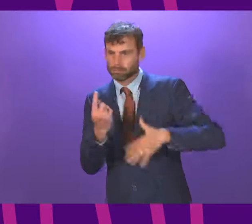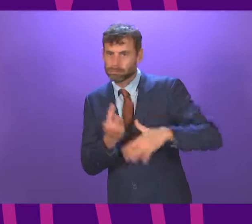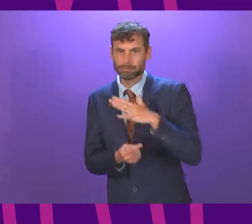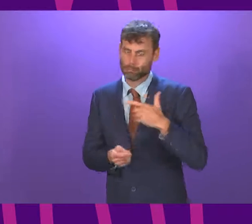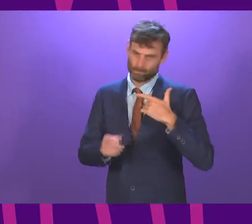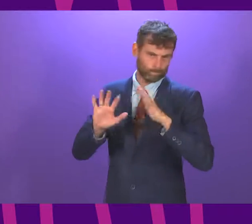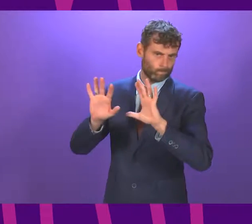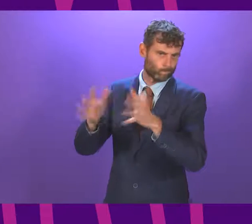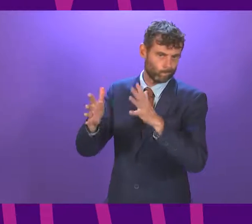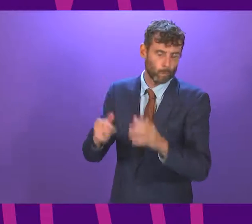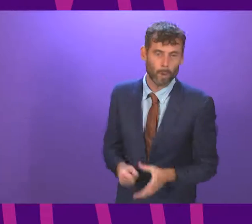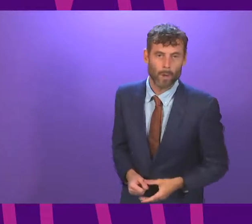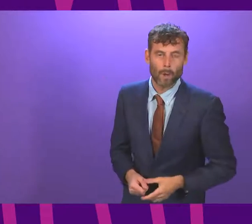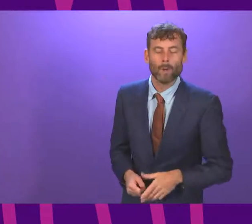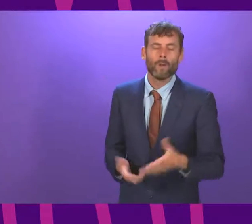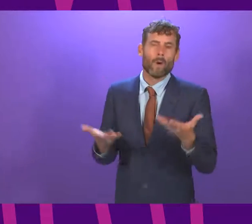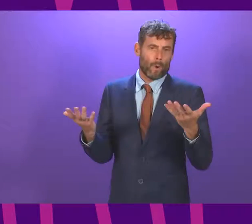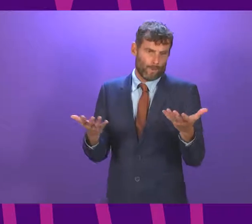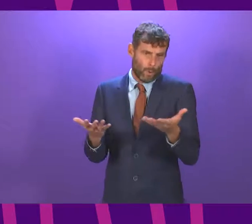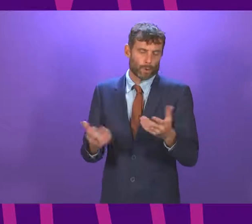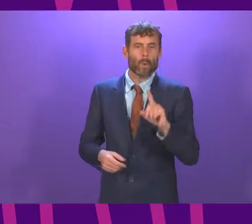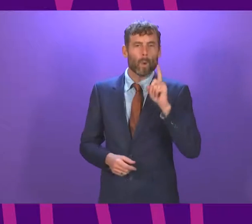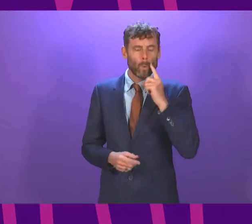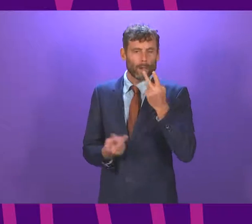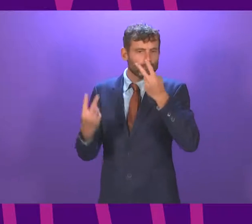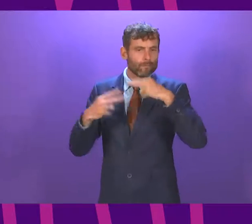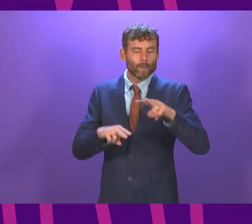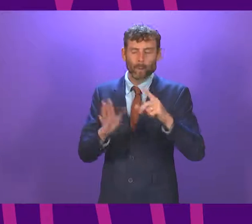We will, of course, look at further recommendations and advice from the JCVI